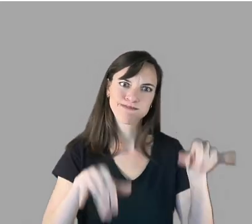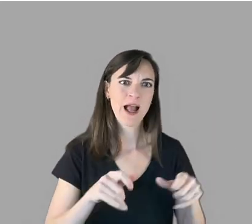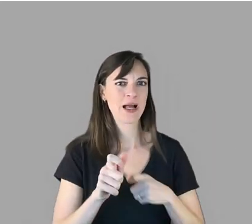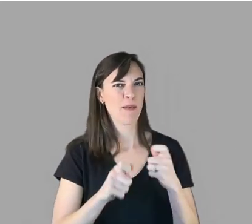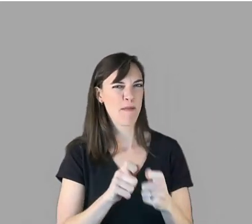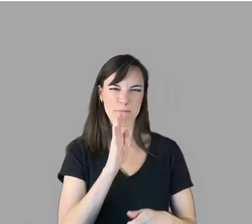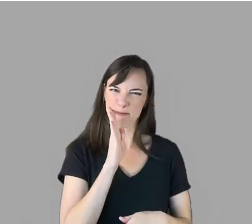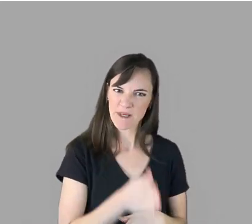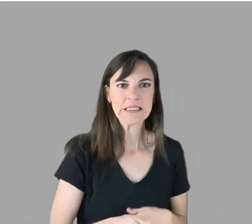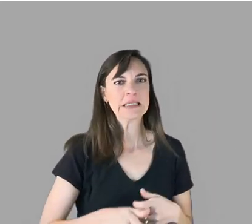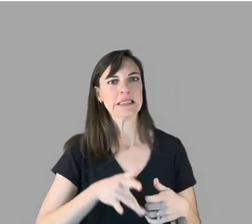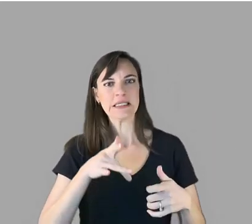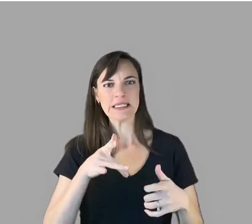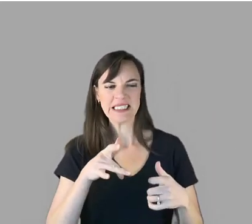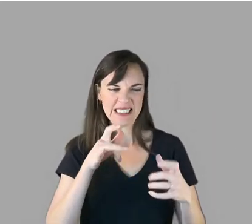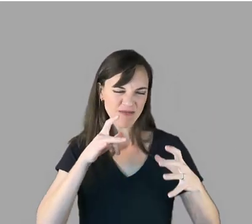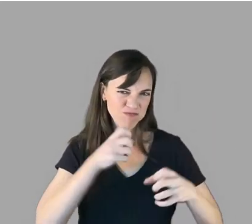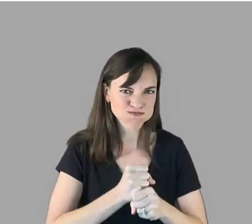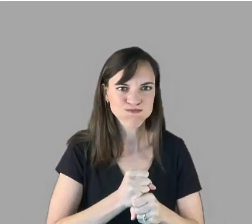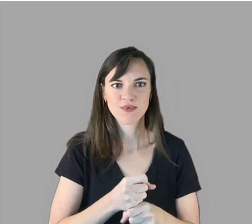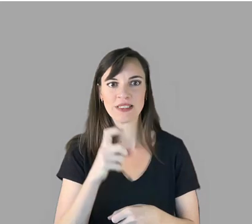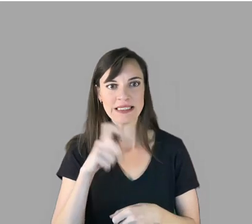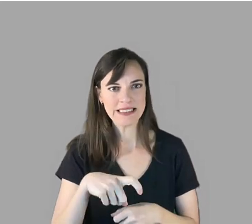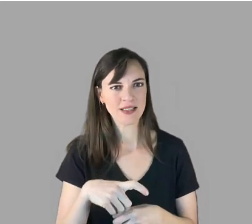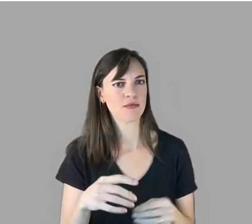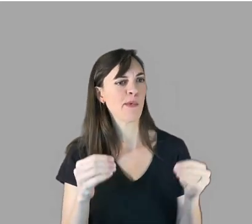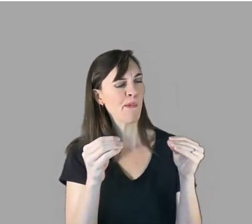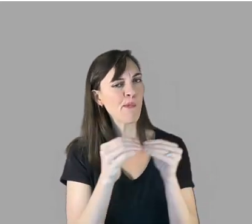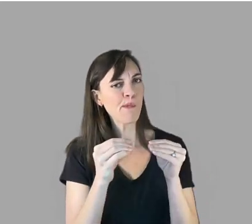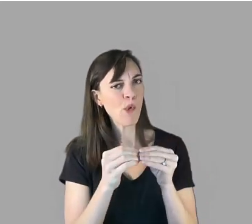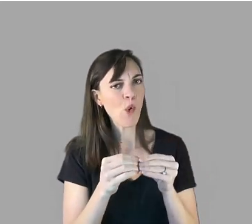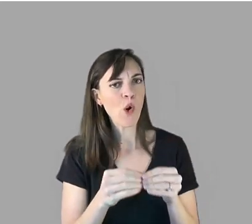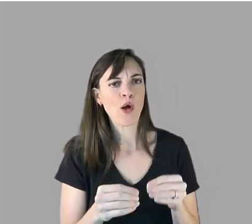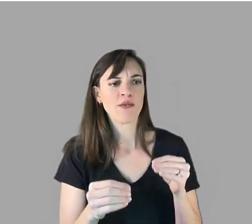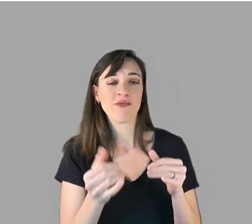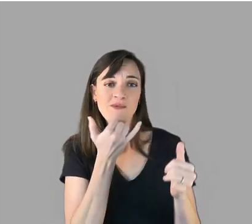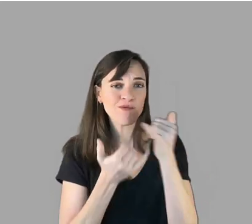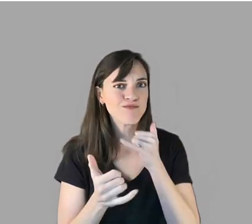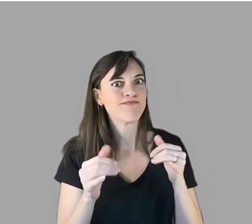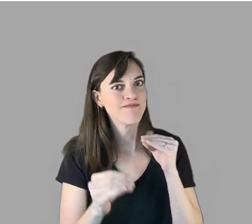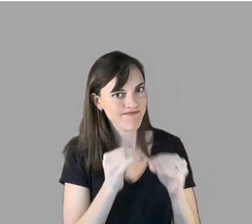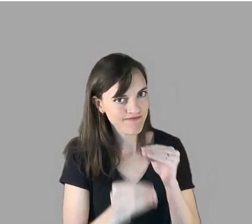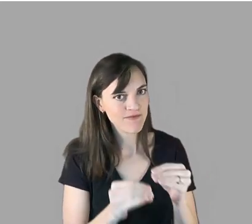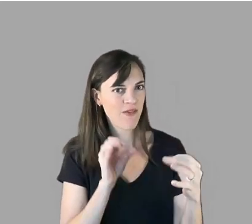instruction with more extensive opportunities for practice with error correction and feedback.